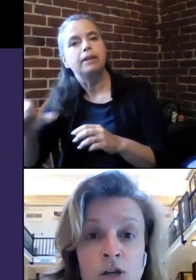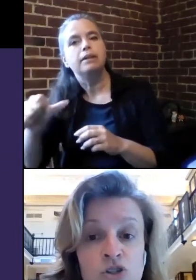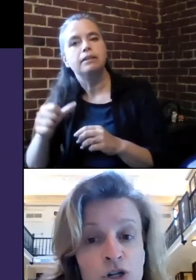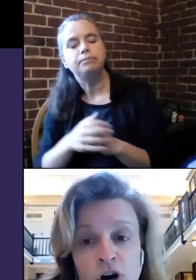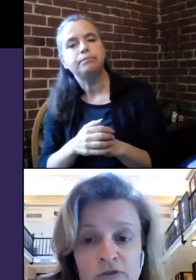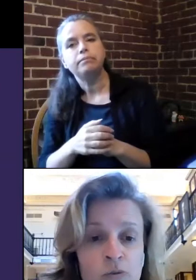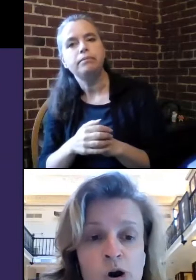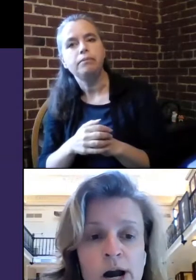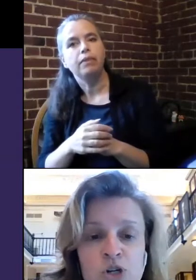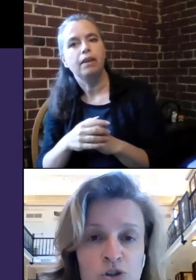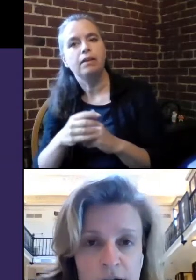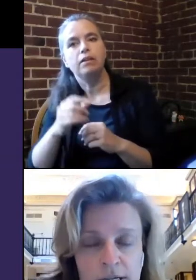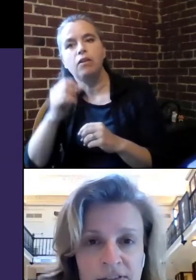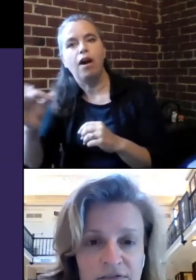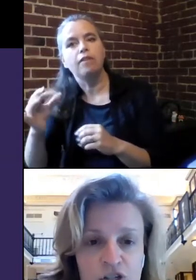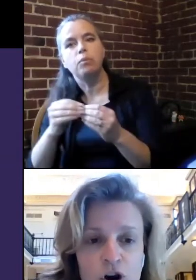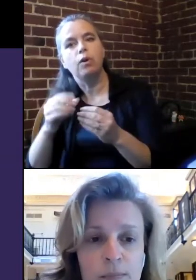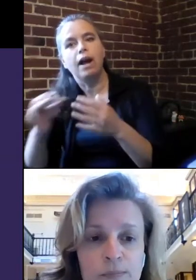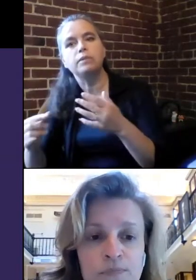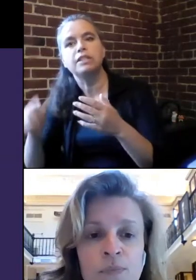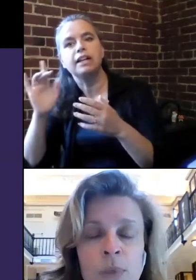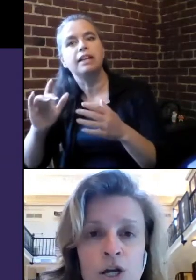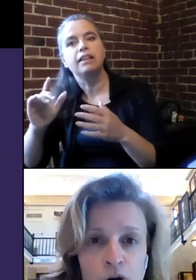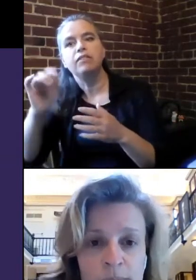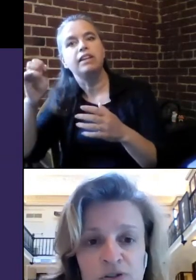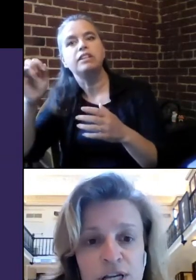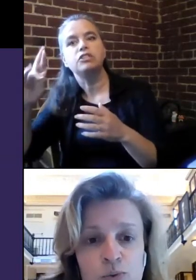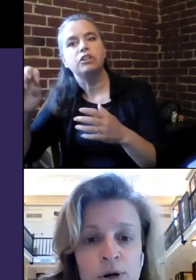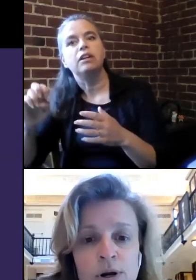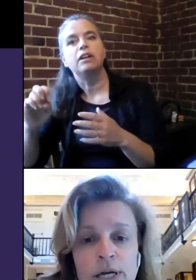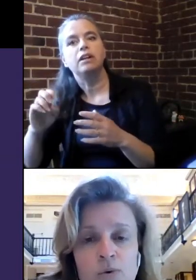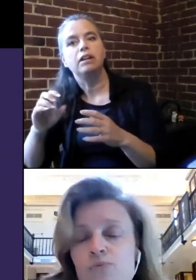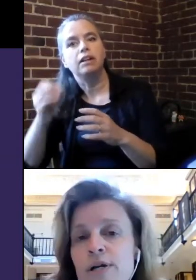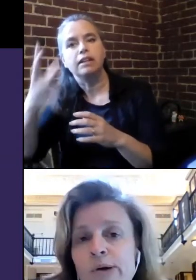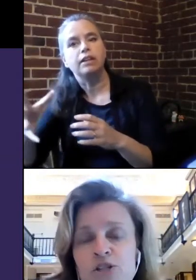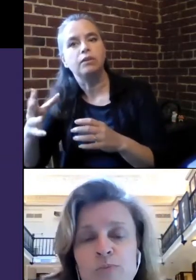To turn them off and for more options, click on the closed captioning (CC) feature. A note about today's webinar. It will run approximately one hour.